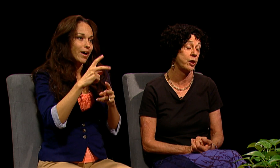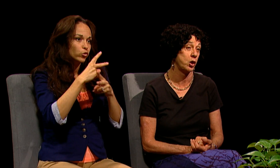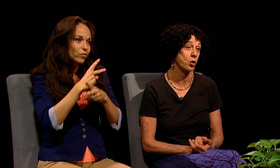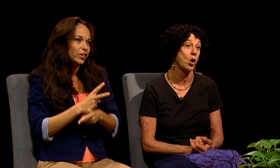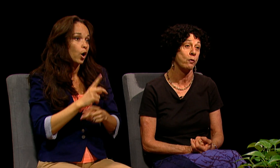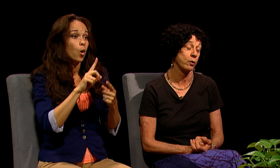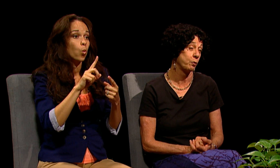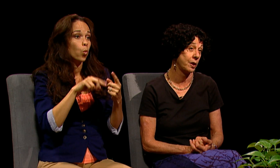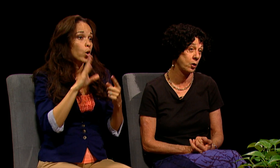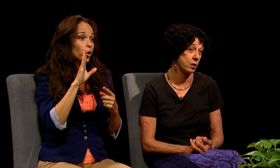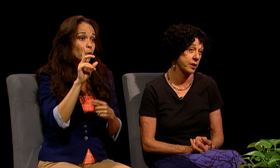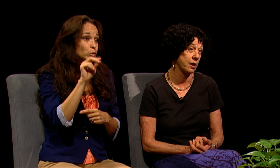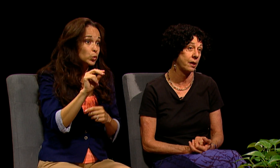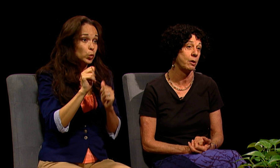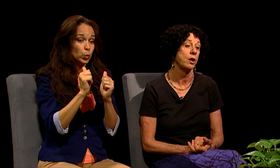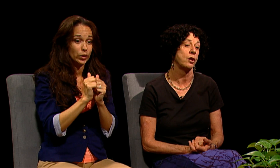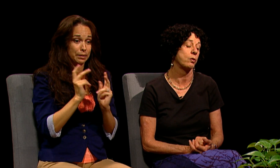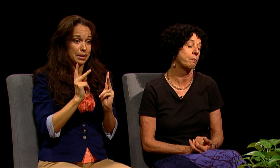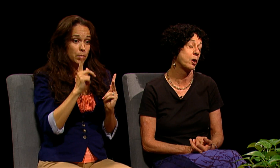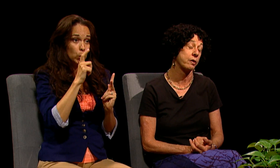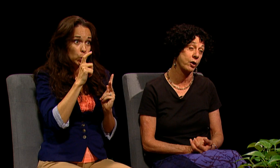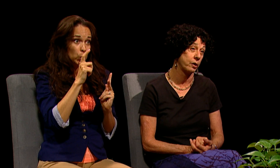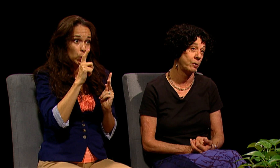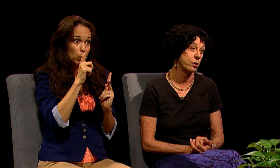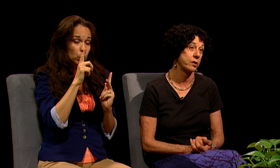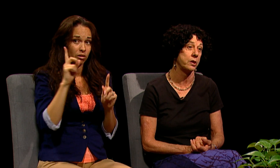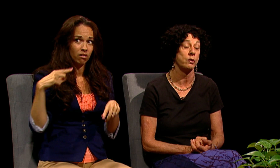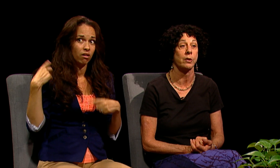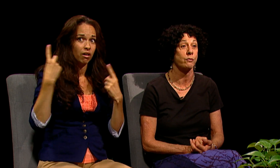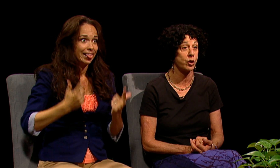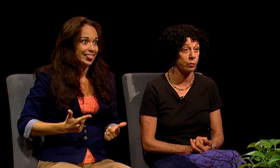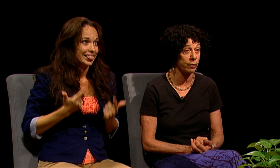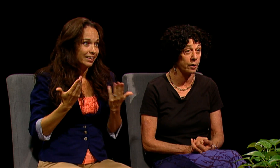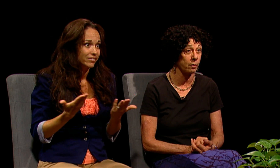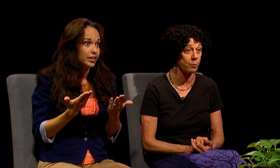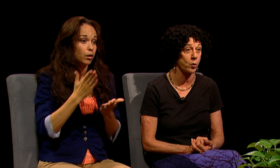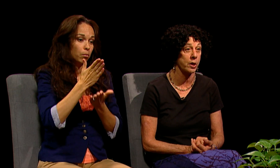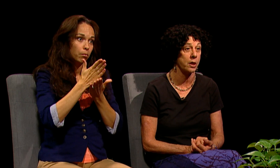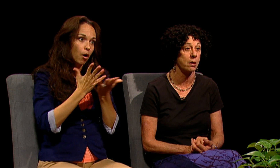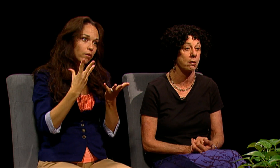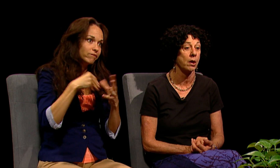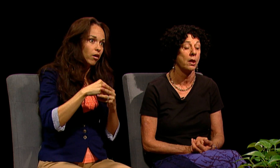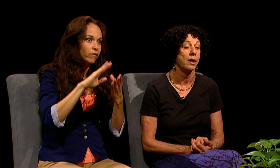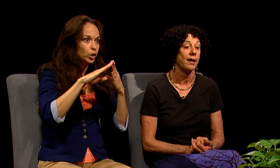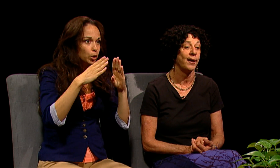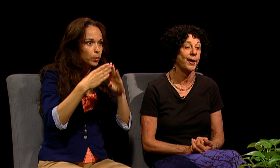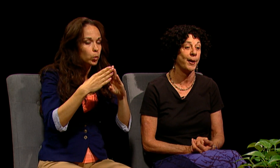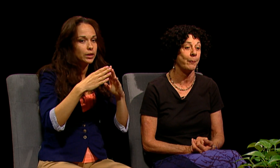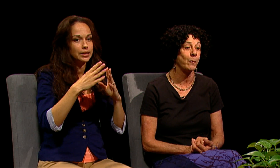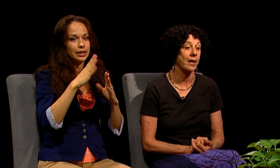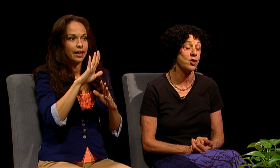FOR A REALLY LONG TIME, WHO ARE A PART OF OUR COMMUNITY, WHO HAVE CHILDREN THAT ARE BORN HERE,